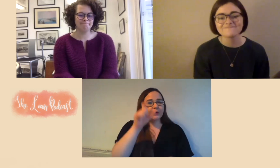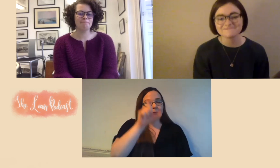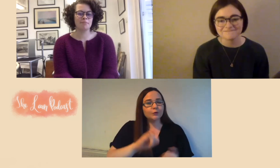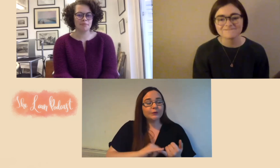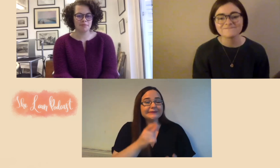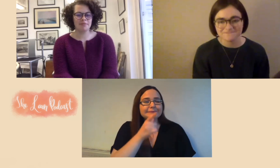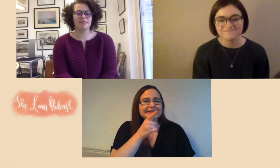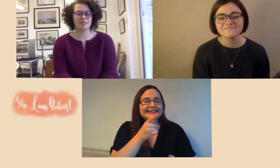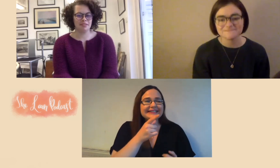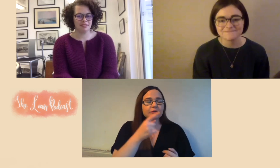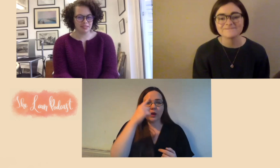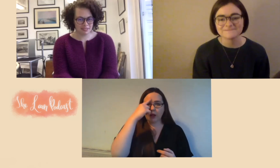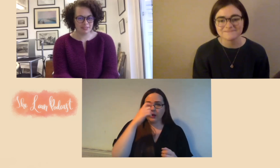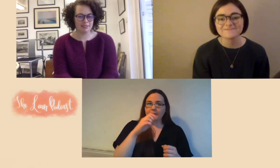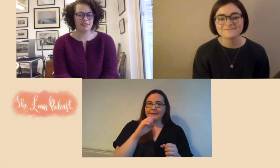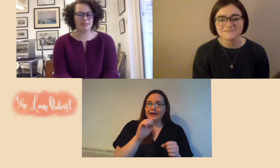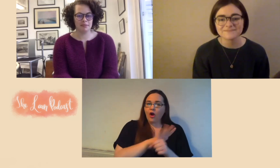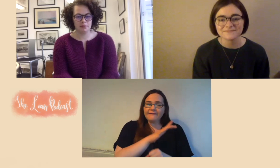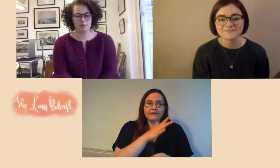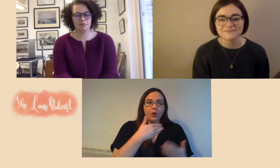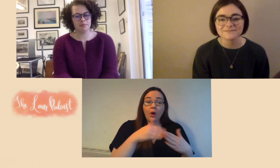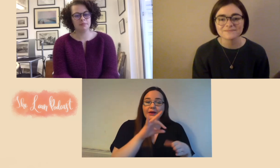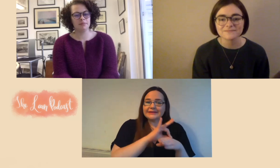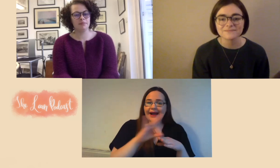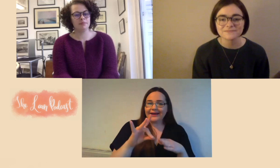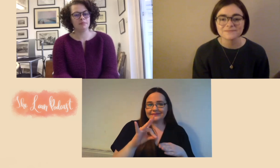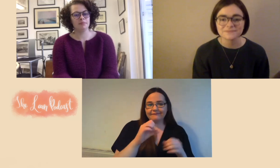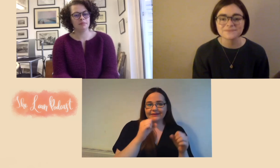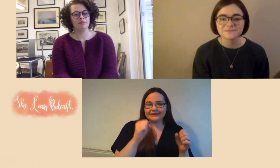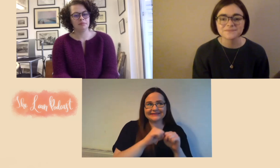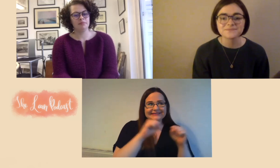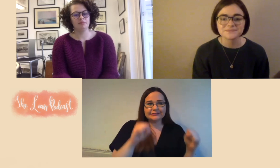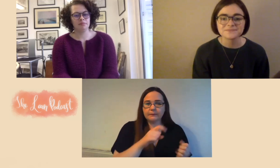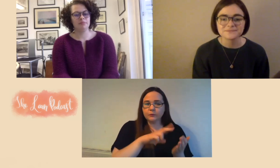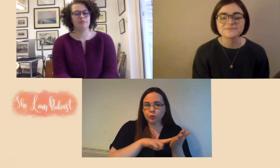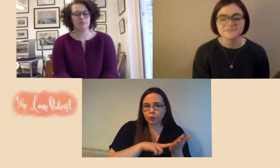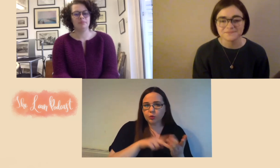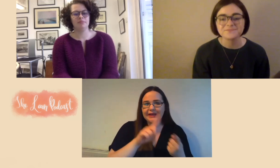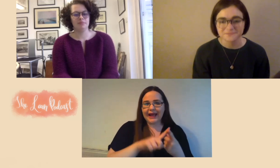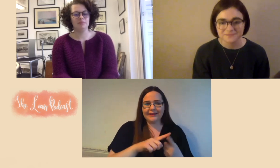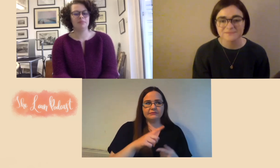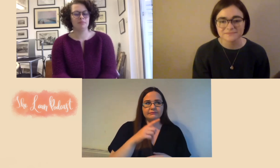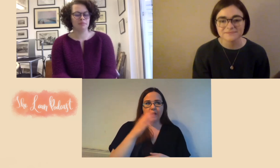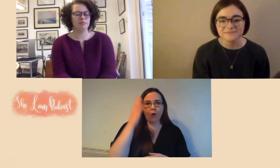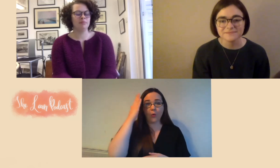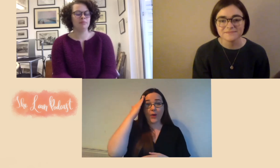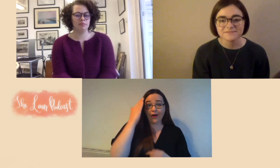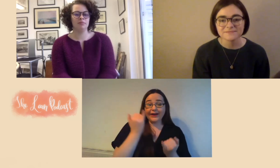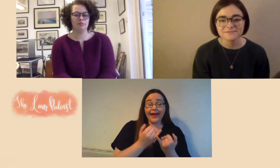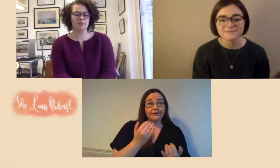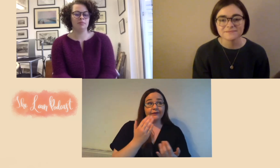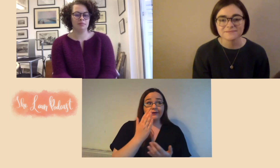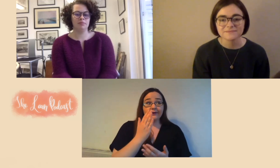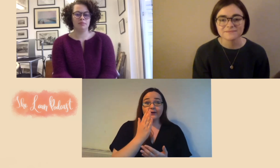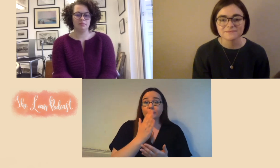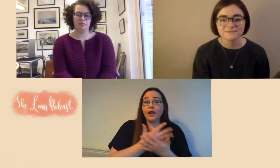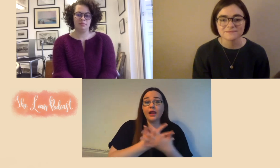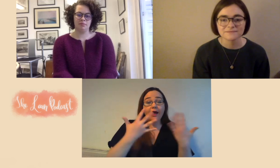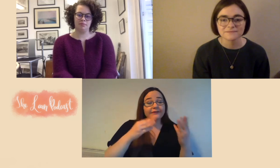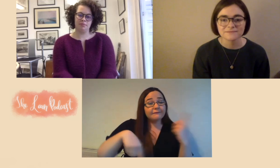And, the presenter wants to also share their screen and interprets same time. It's actually not possible. It only shows one person who's speaking.